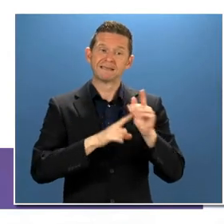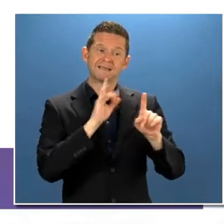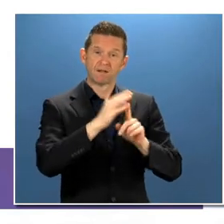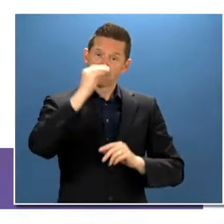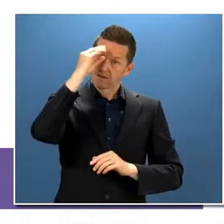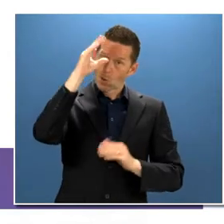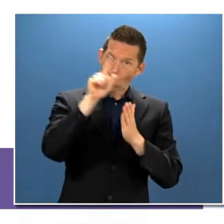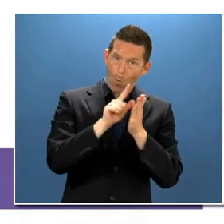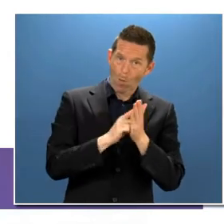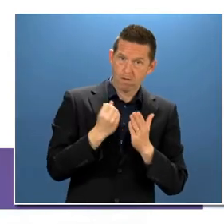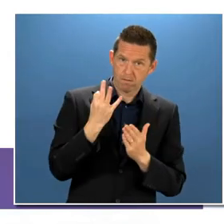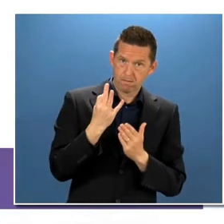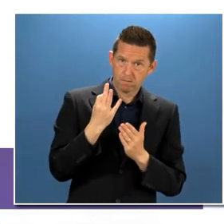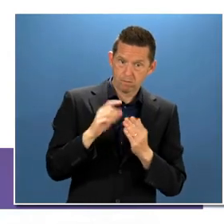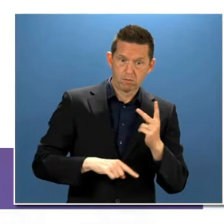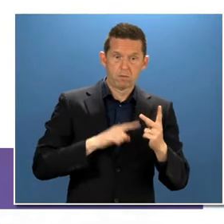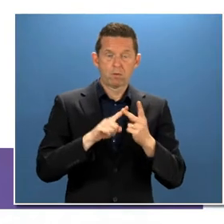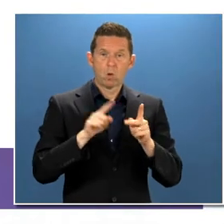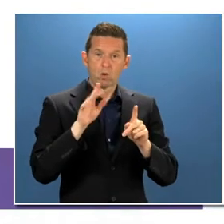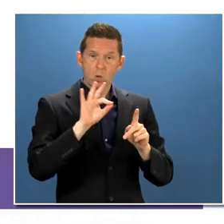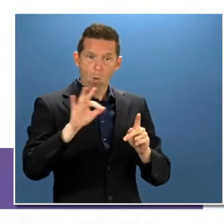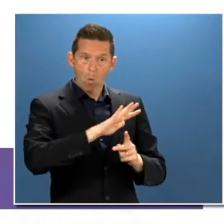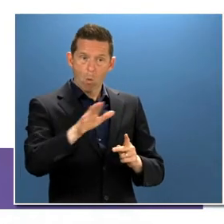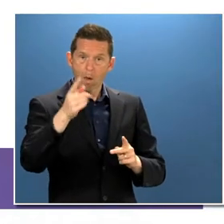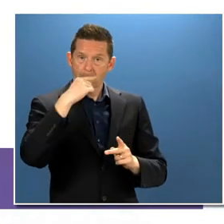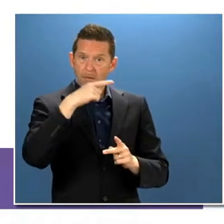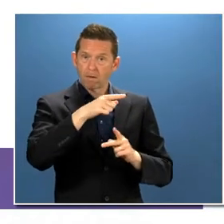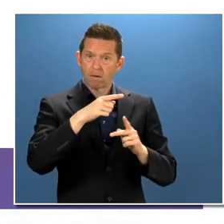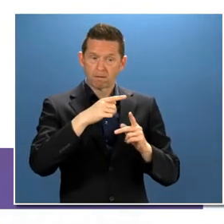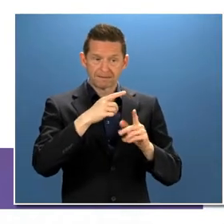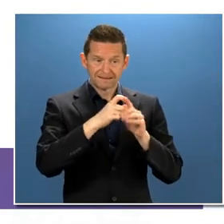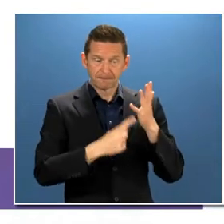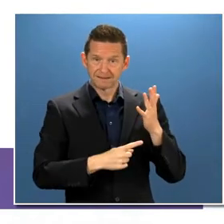Not every person with disability's first language is English, and not everybody